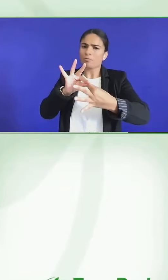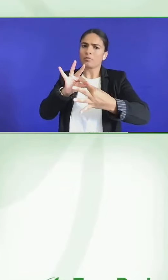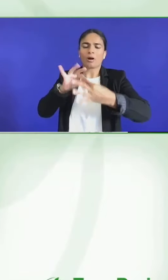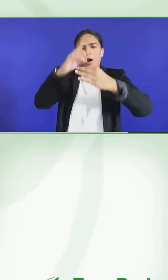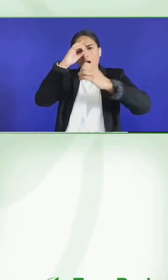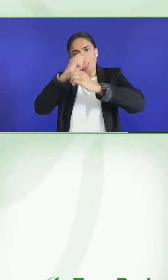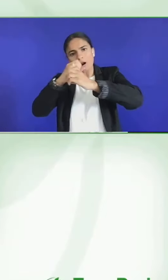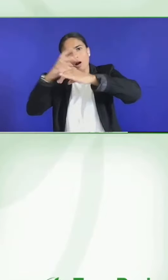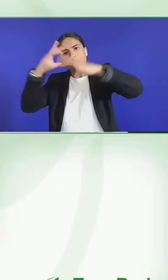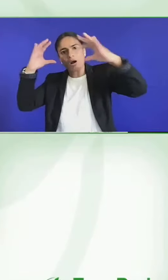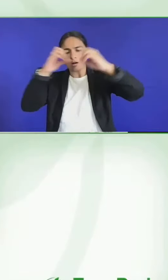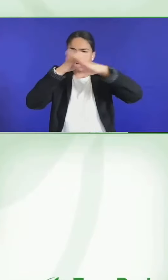That was already very good.